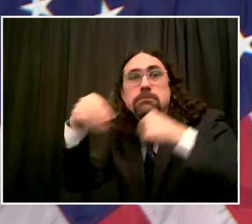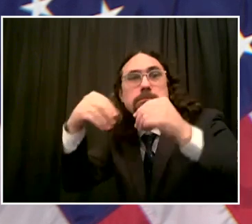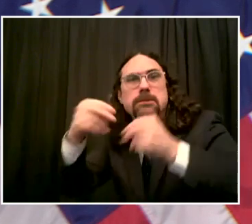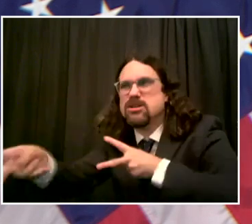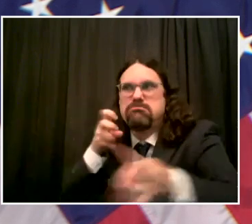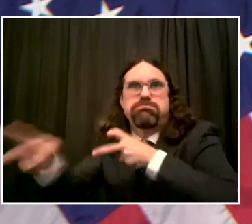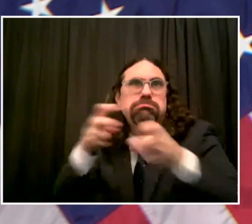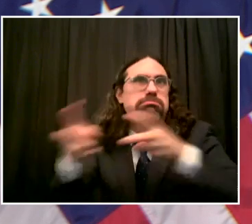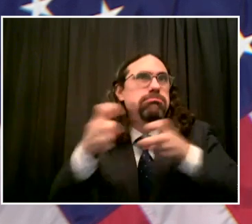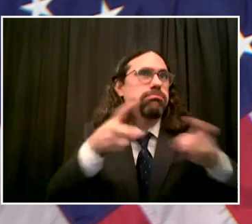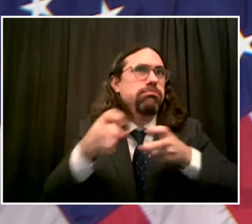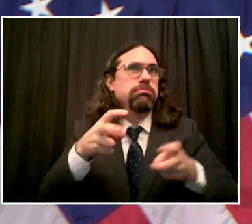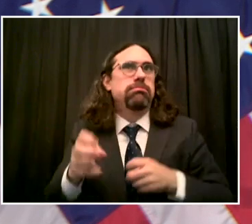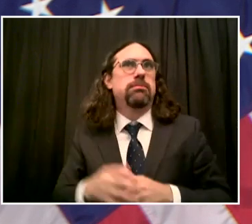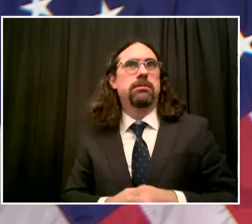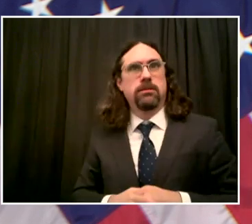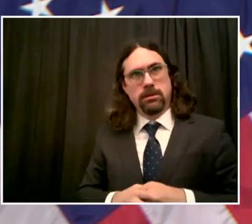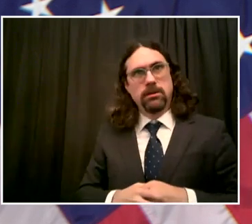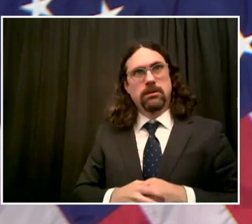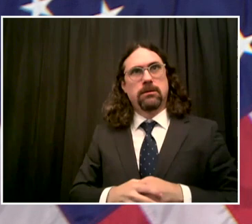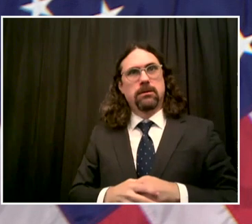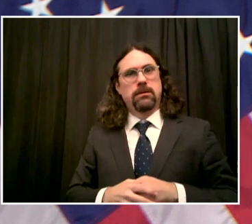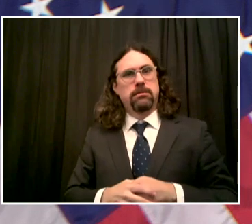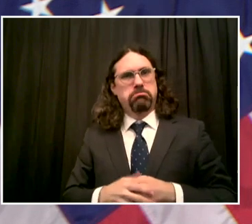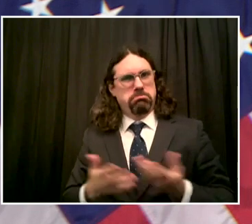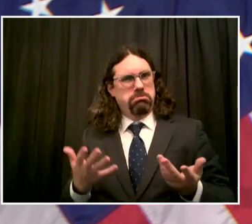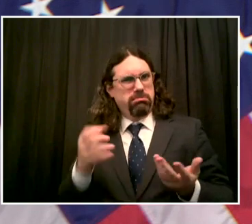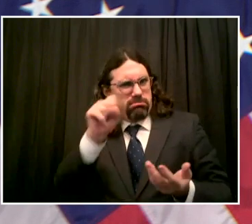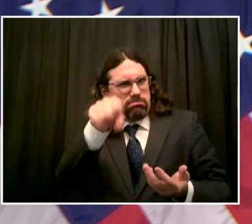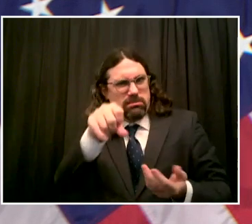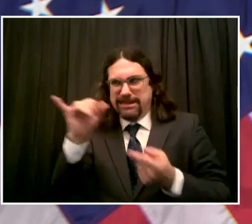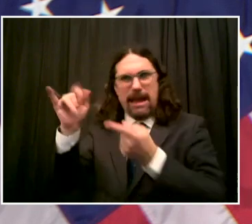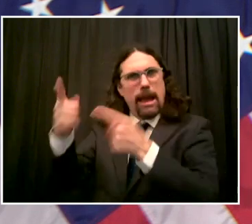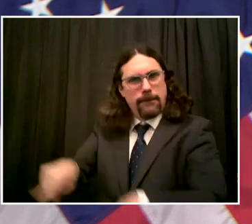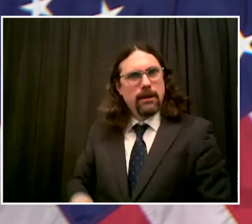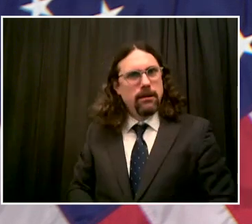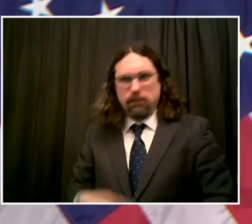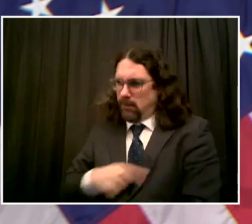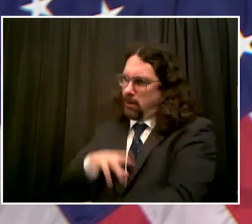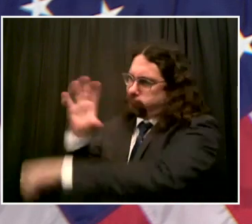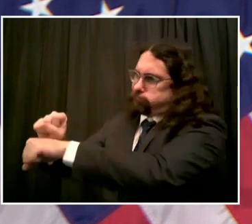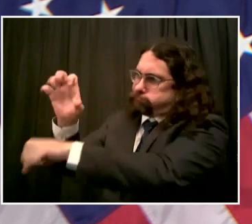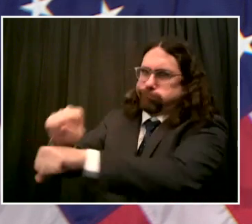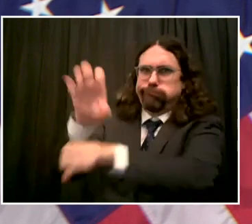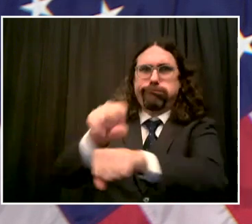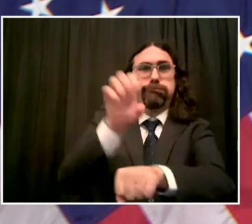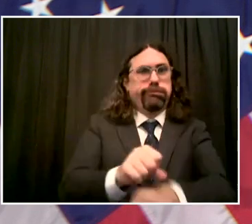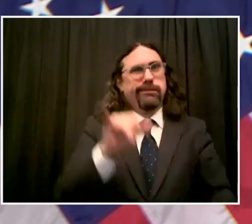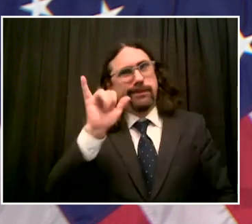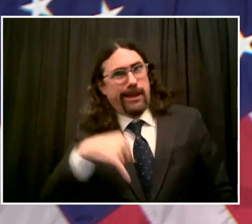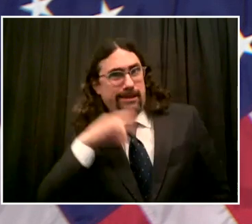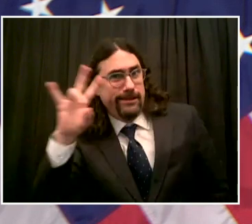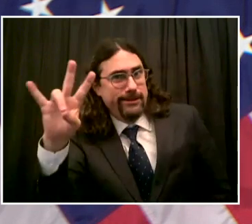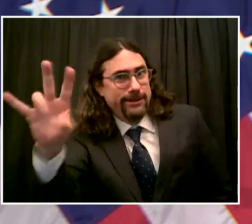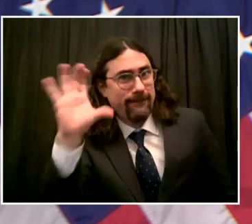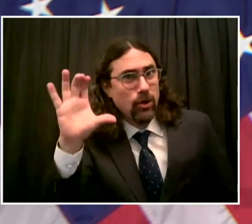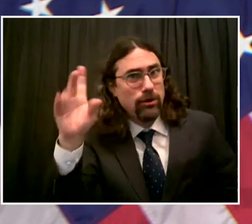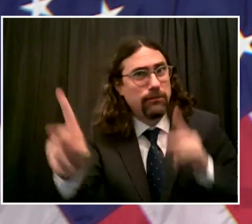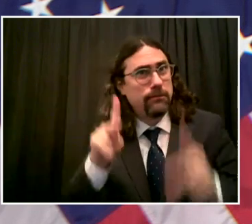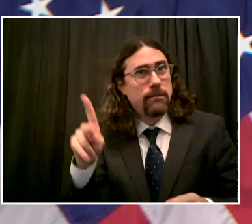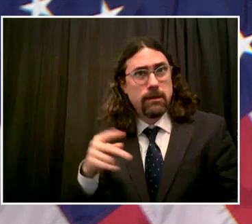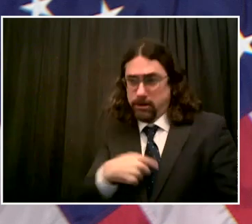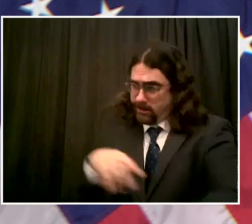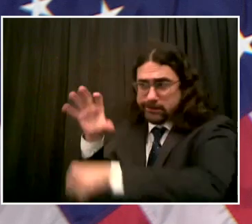JUST, REAPPLY AND MOVE